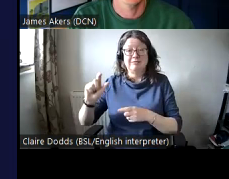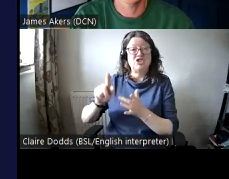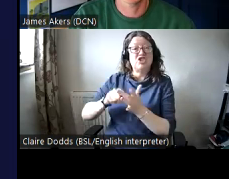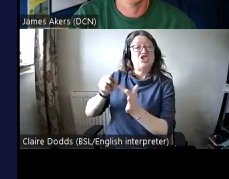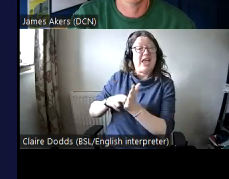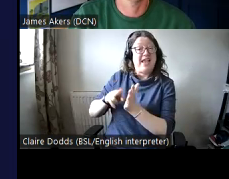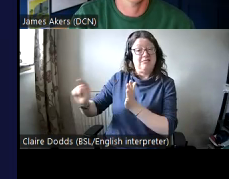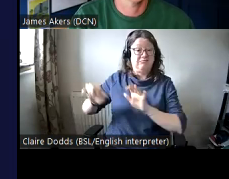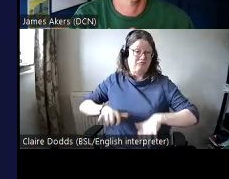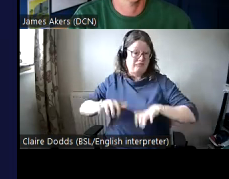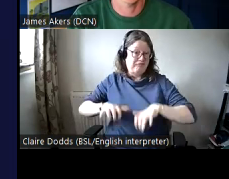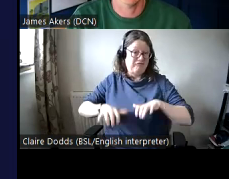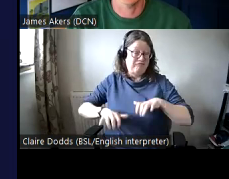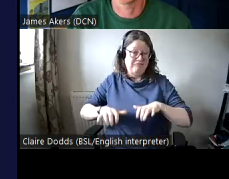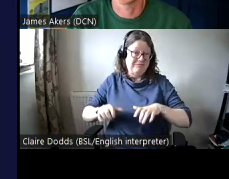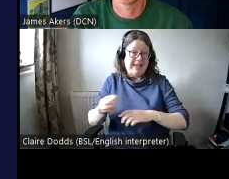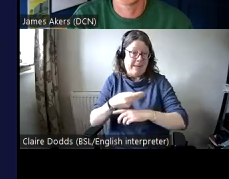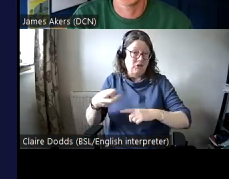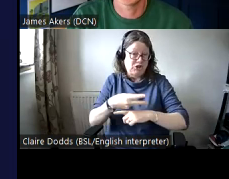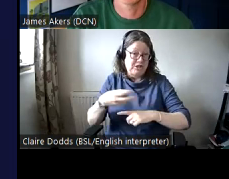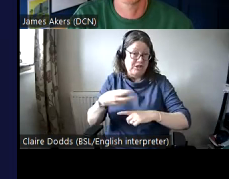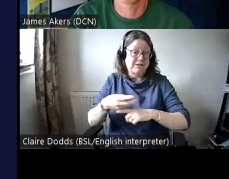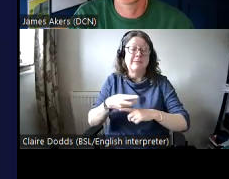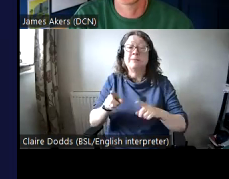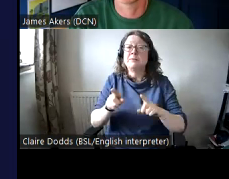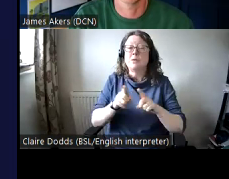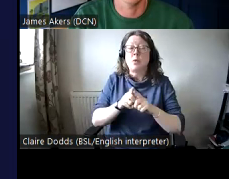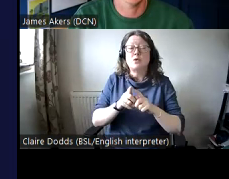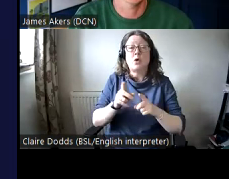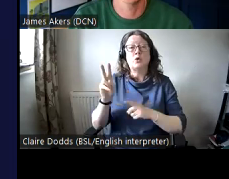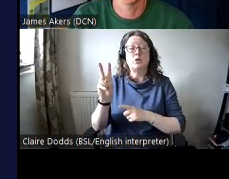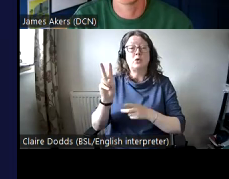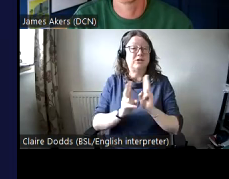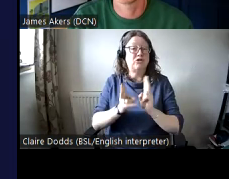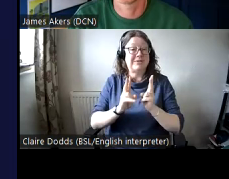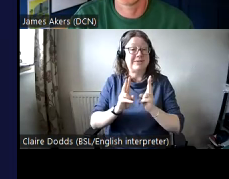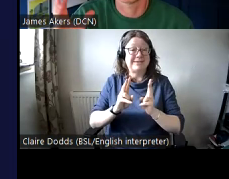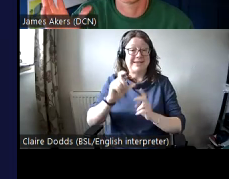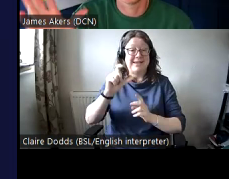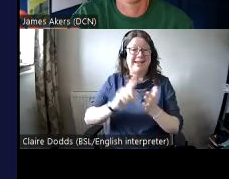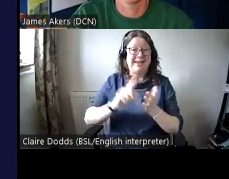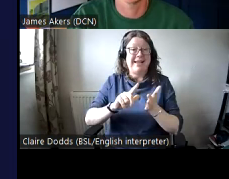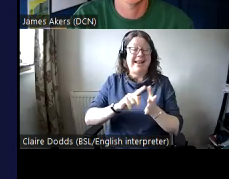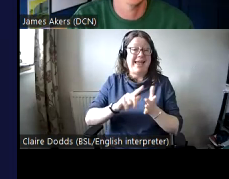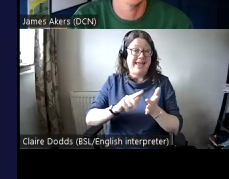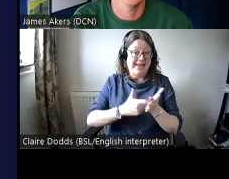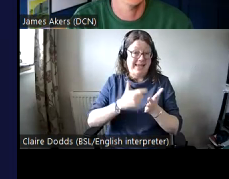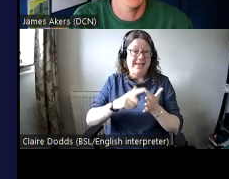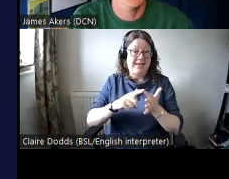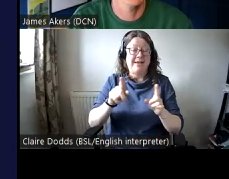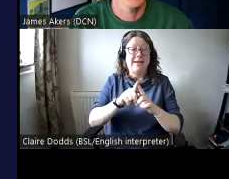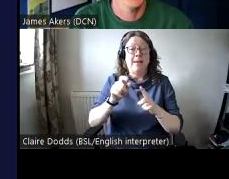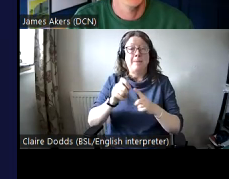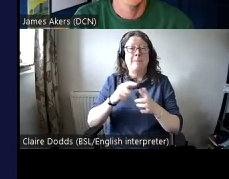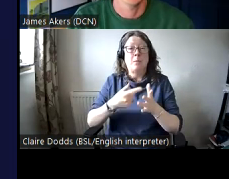We also have British Sign Language interpretation from Claire and Pauline, and so throughout you should be able to see those on your screen.